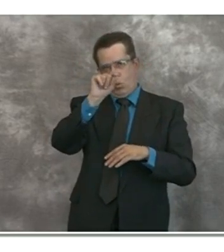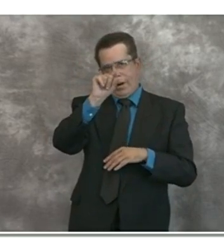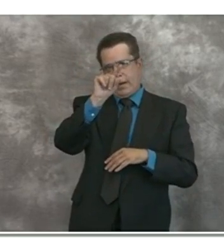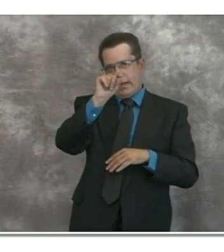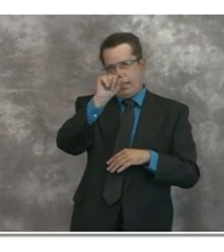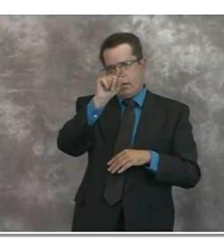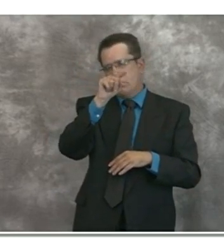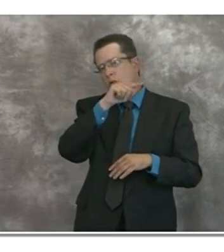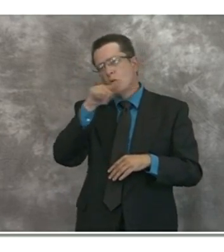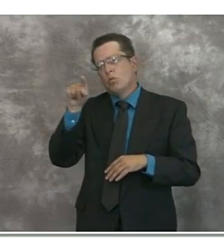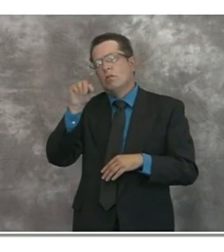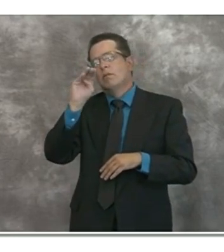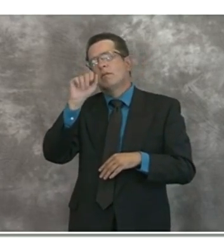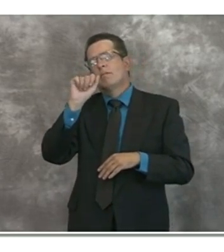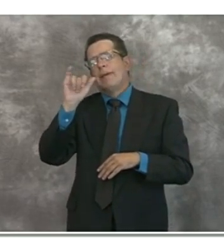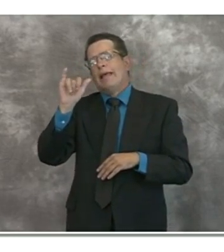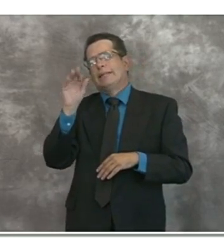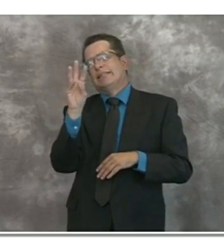NUMBER OF CASES TRAINING ONE